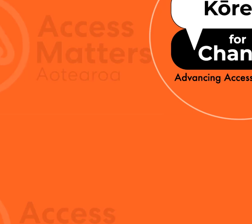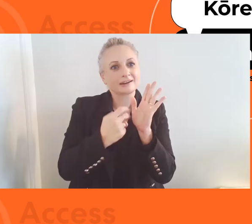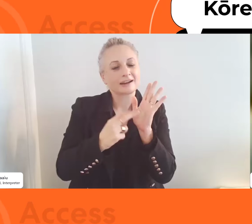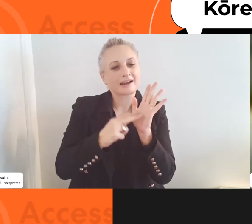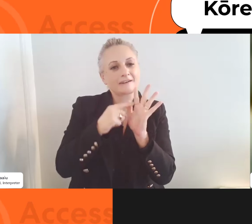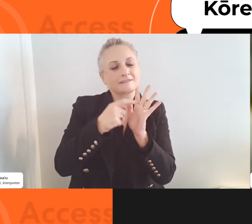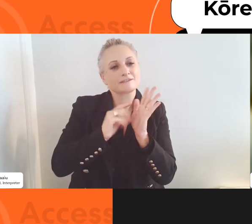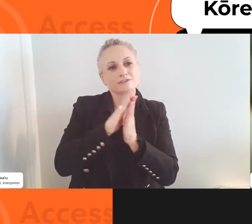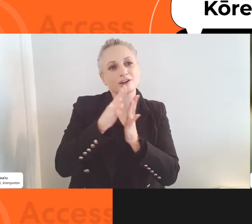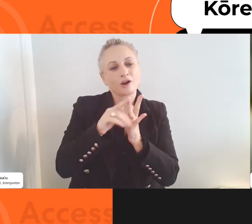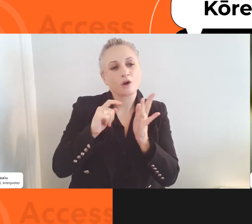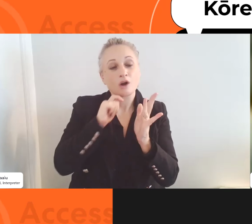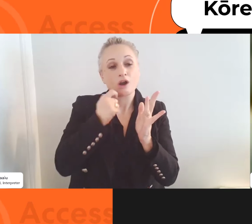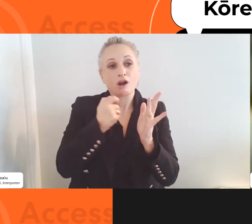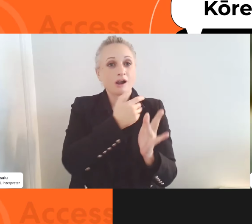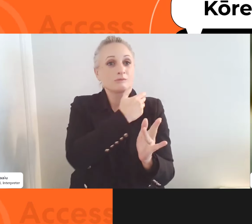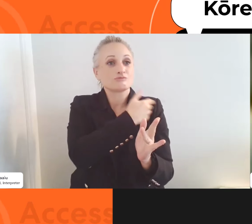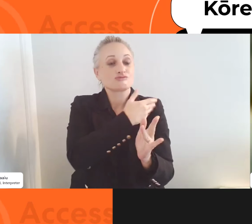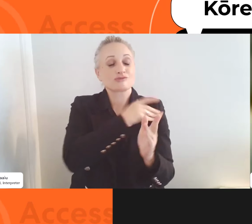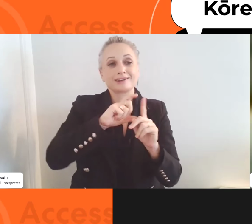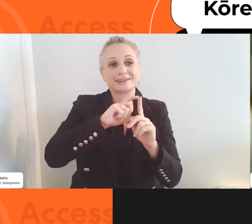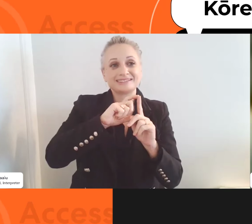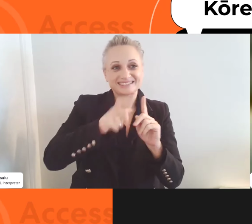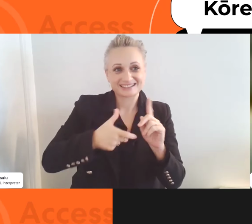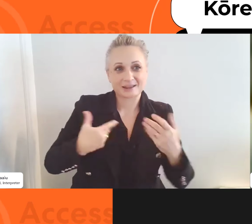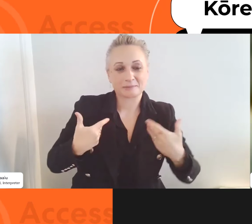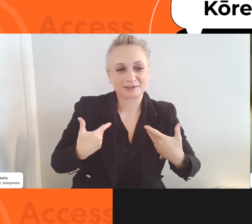Tēnā koutou katoa, my name is Juliana Carvalho and I'm proudly disabled and a long-term Access Matters campaigner. Today I will